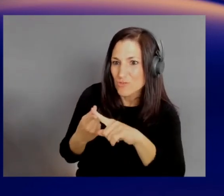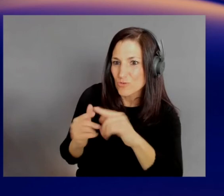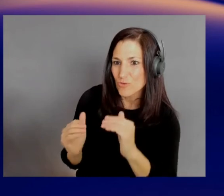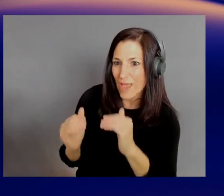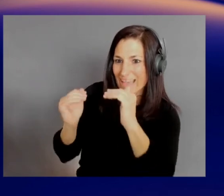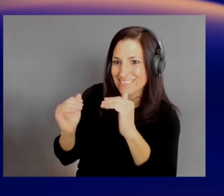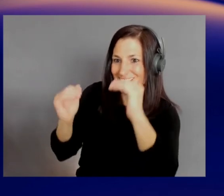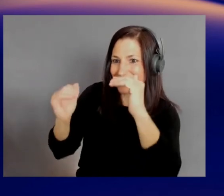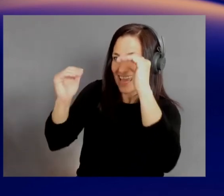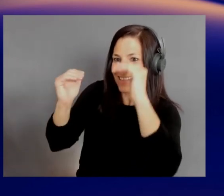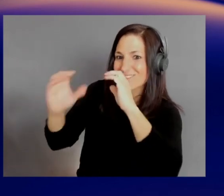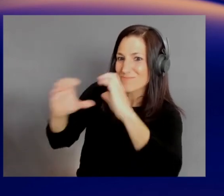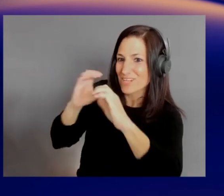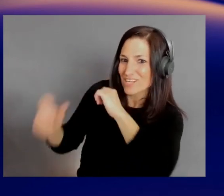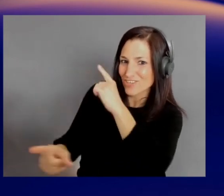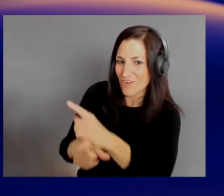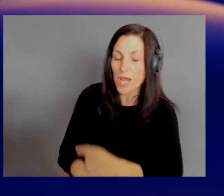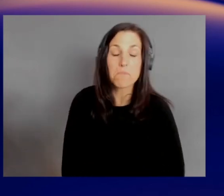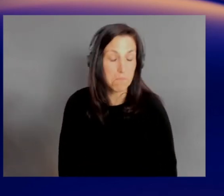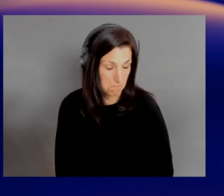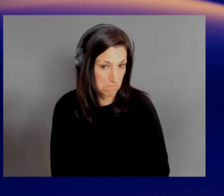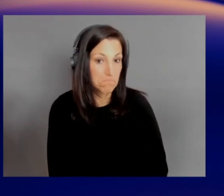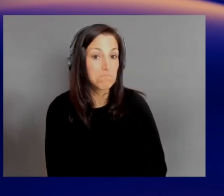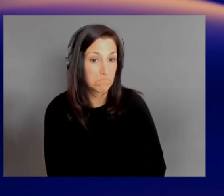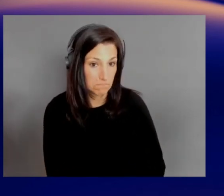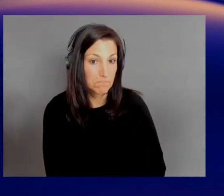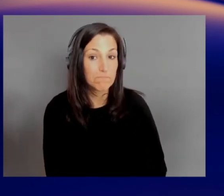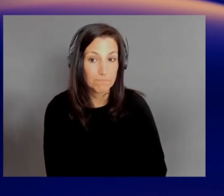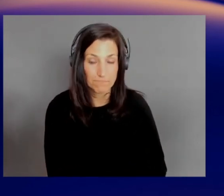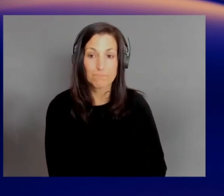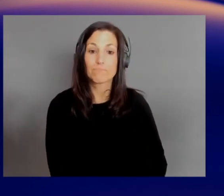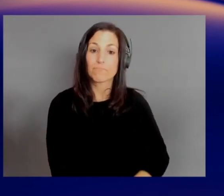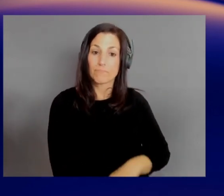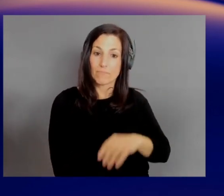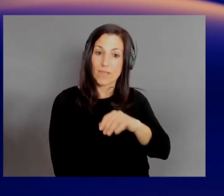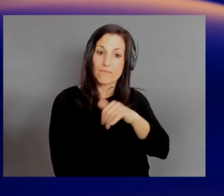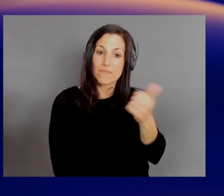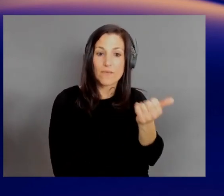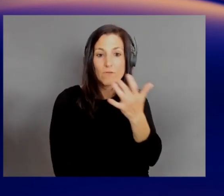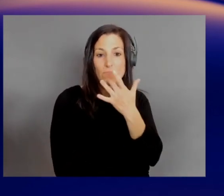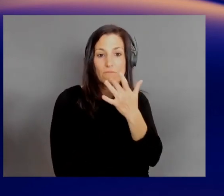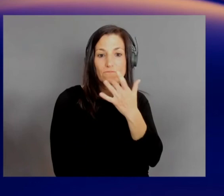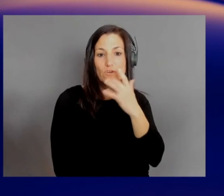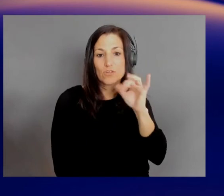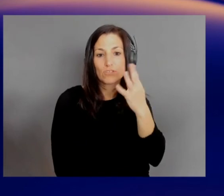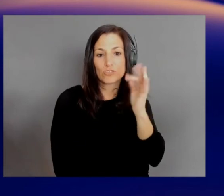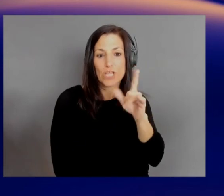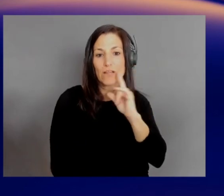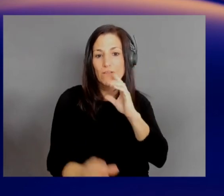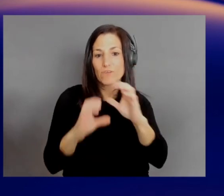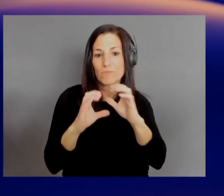The other area that you see is a lot of the preferred channel of communications at different times of the day. Right, you know,